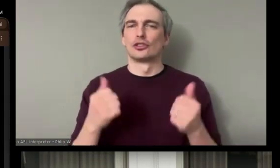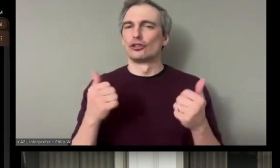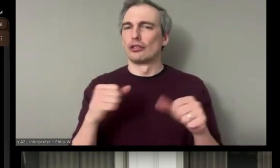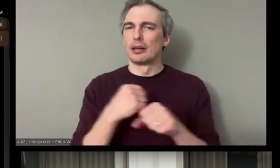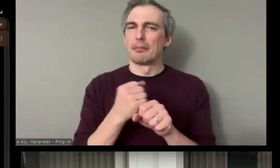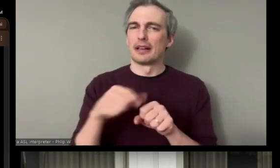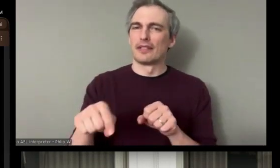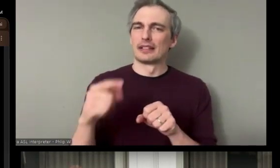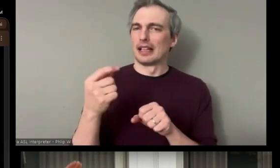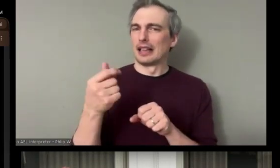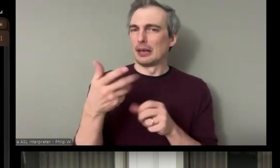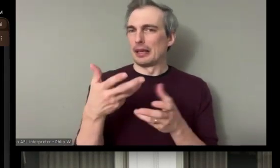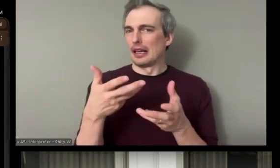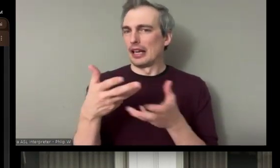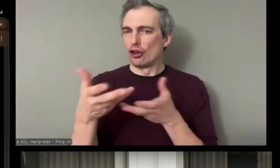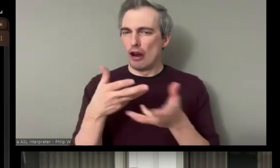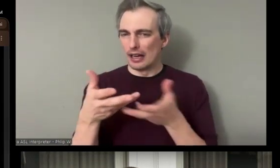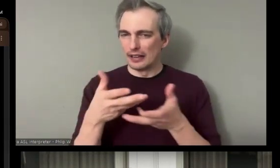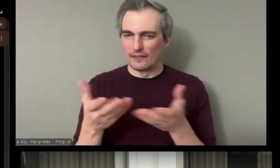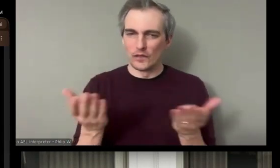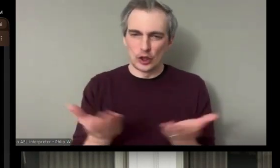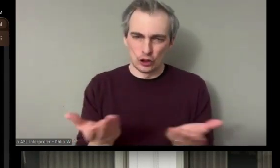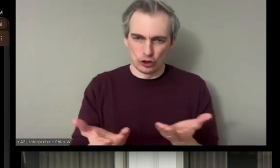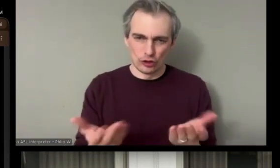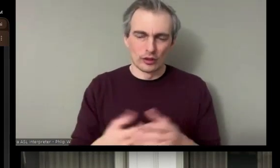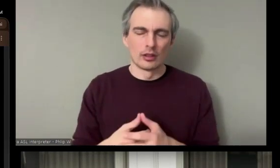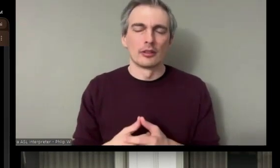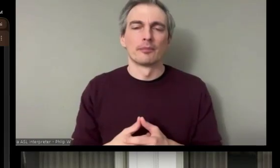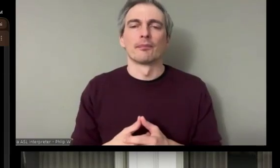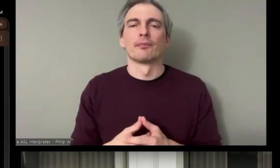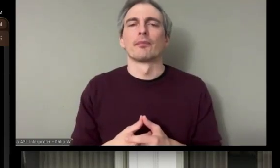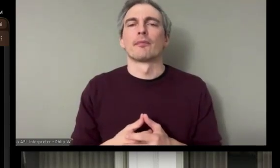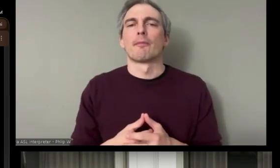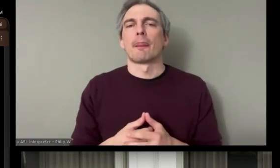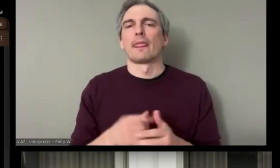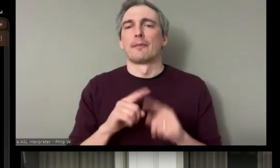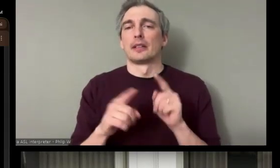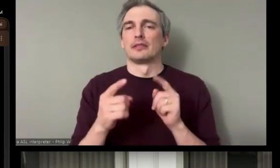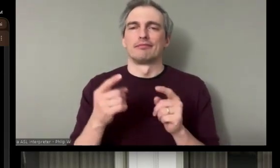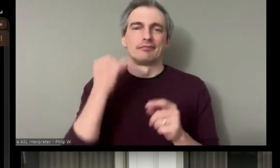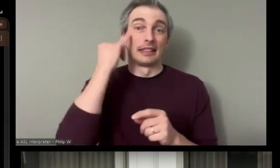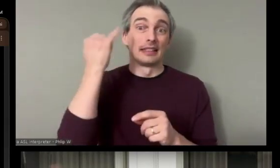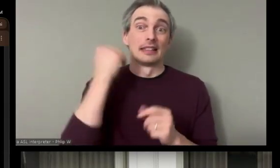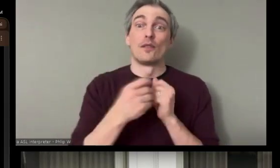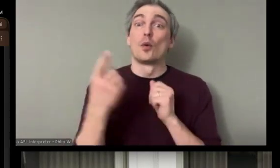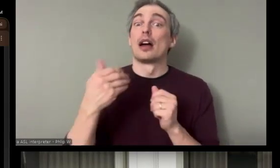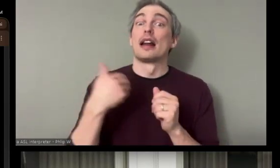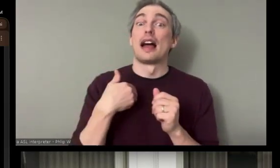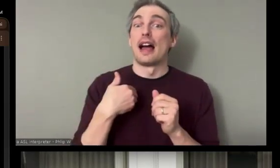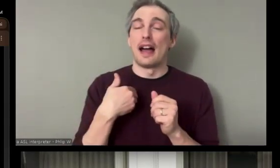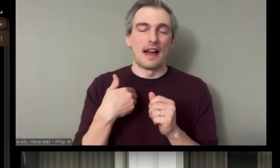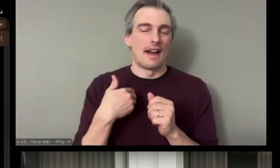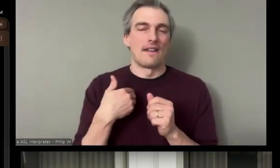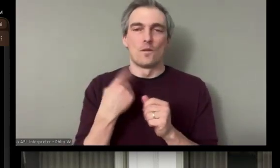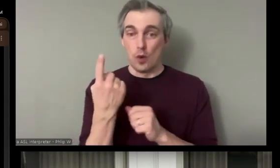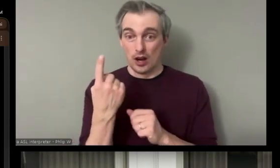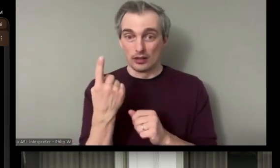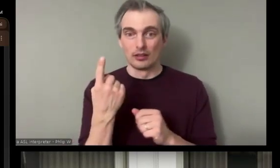But the idea was that you would... Everyone would have one. Stand in a line. The person that stands on the farthest left -- this is the